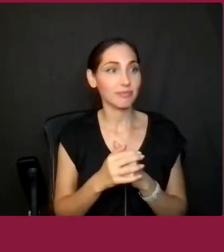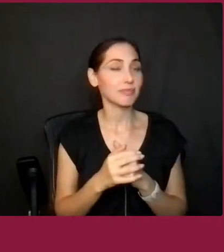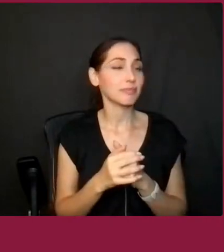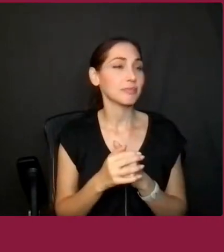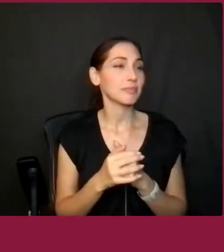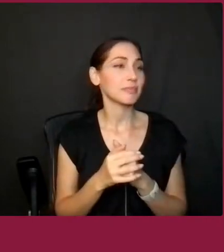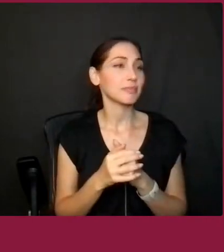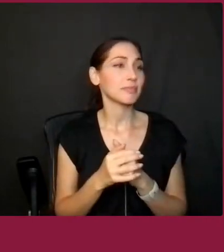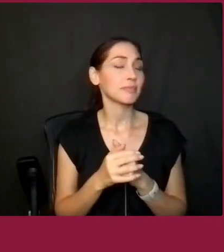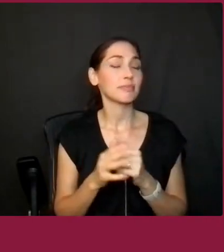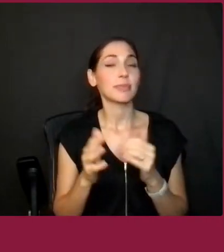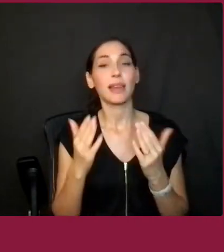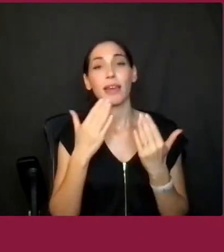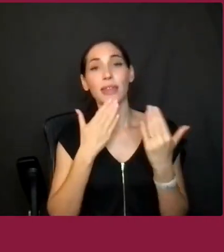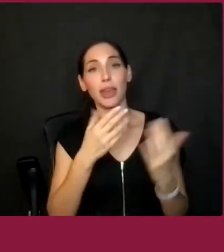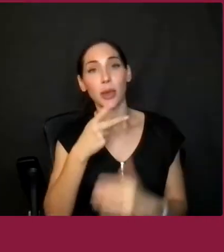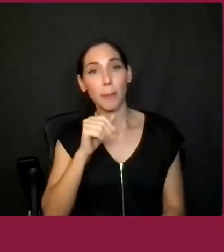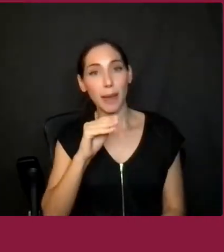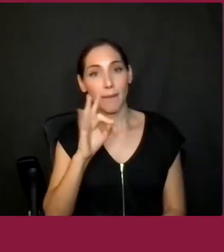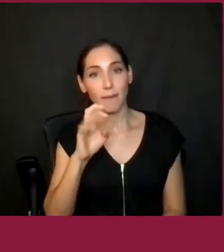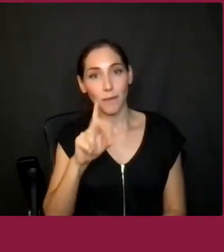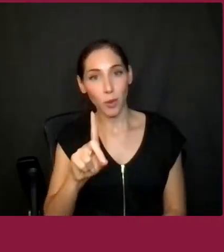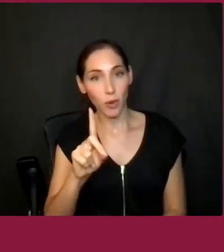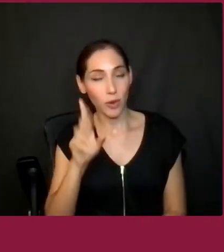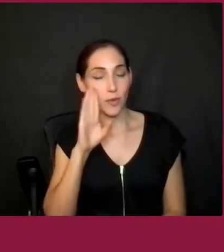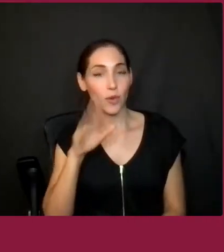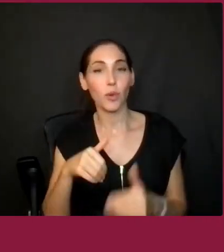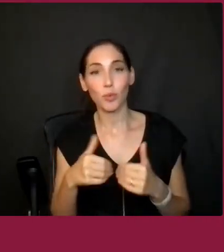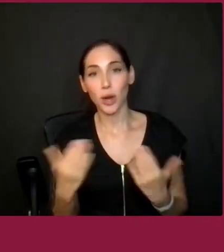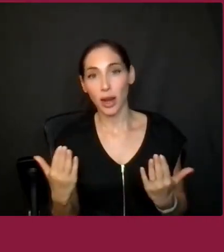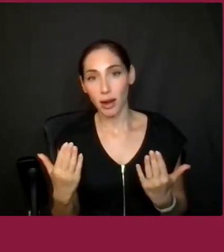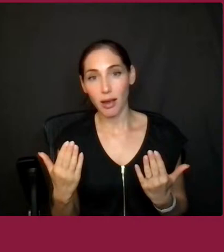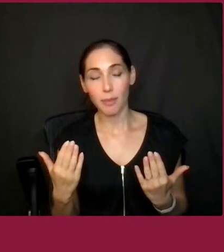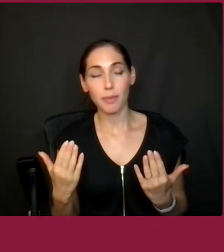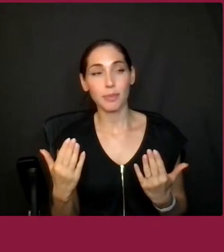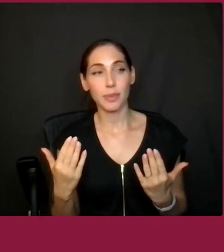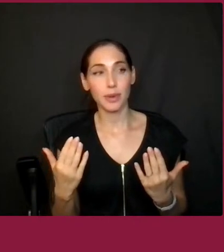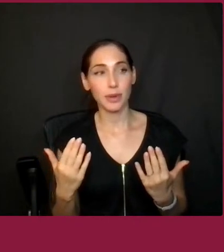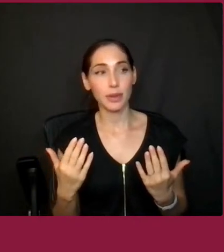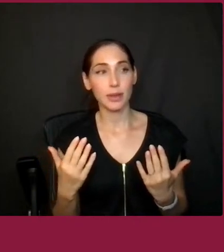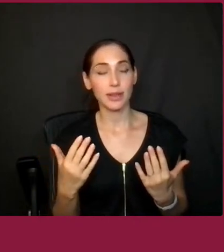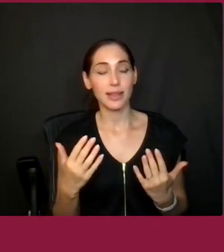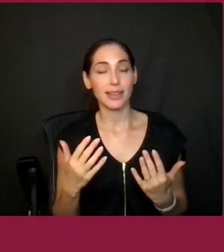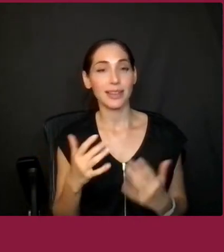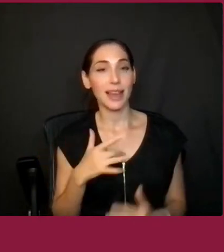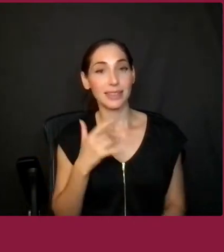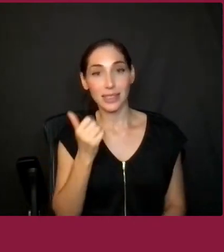Thank you, Pam, for bringing up, um, the sense of humor of our